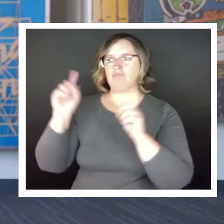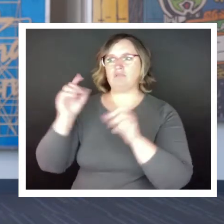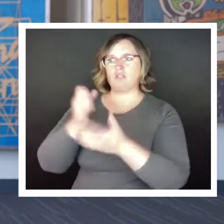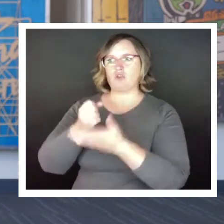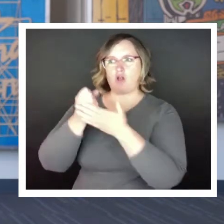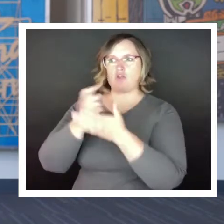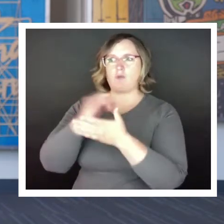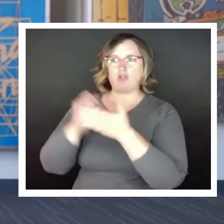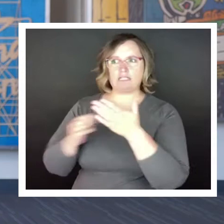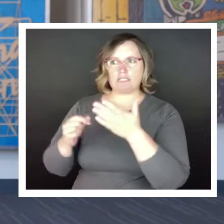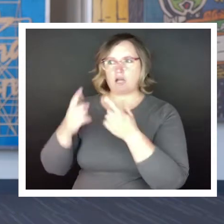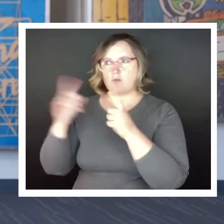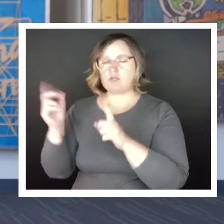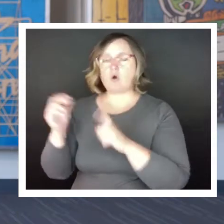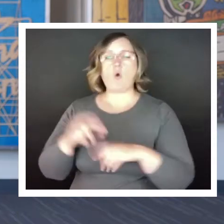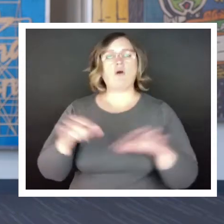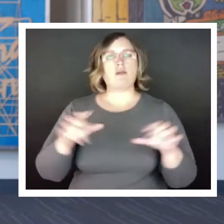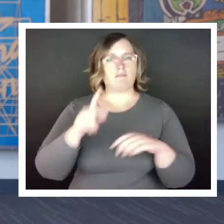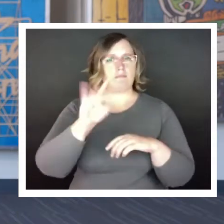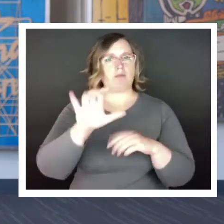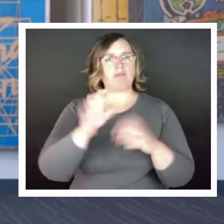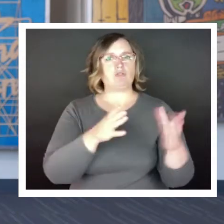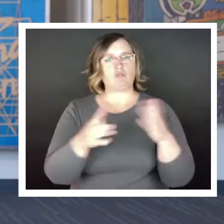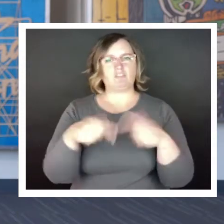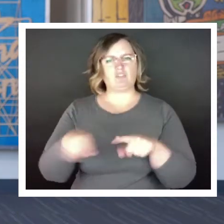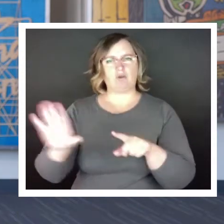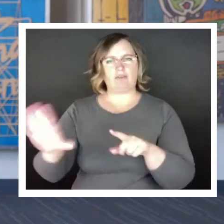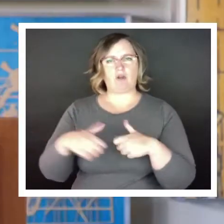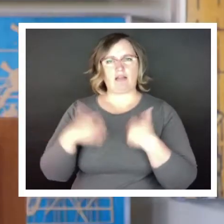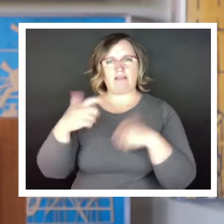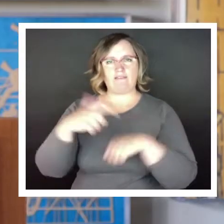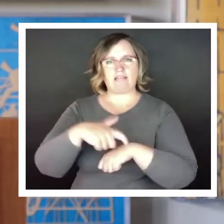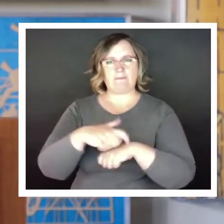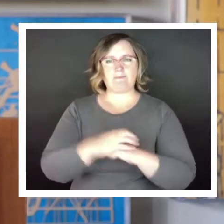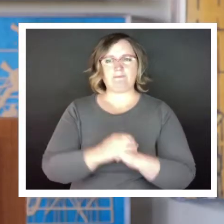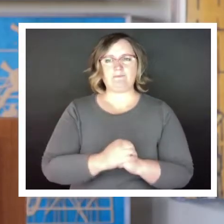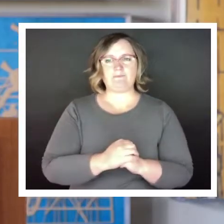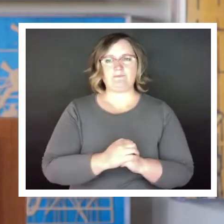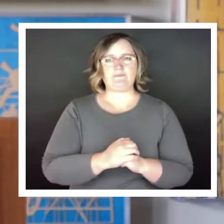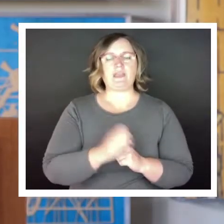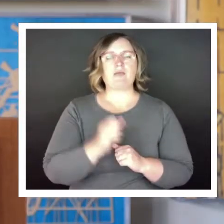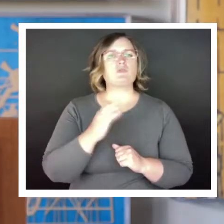or performed distinguished public service during their lifetime. I am so pleased today to present